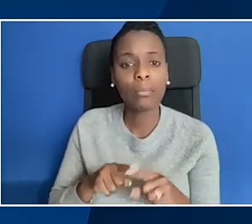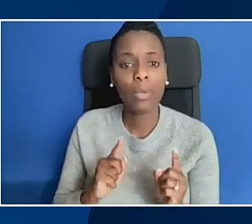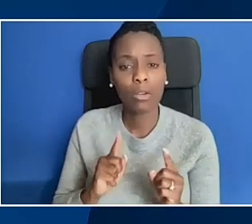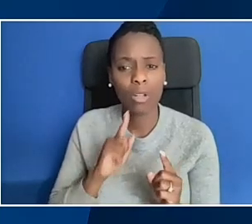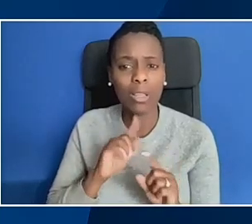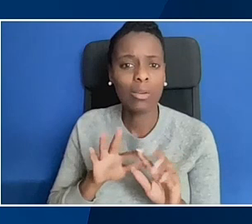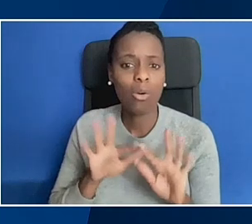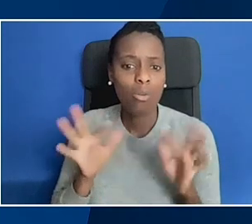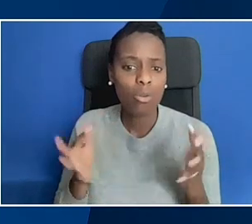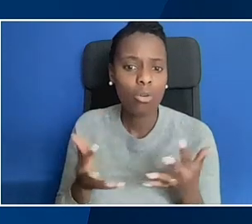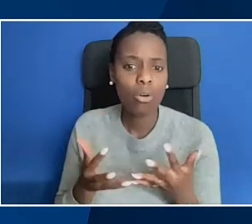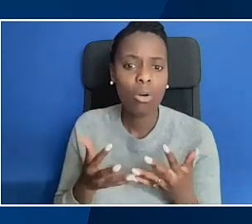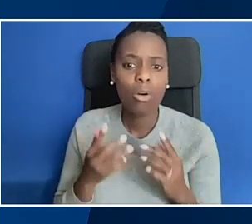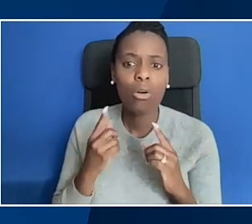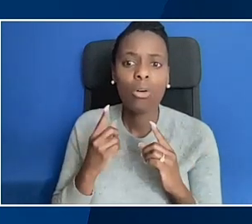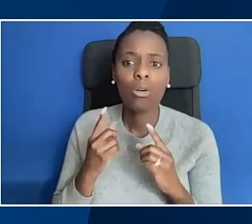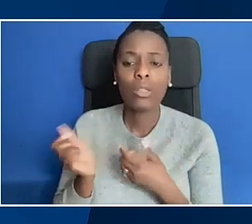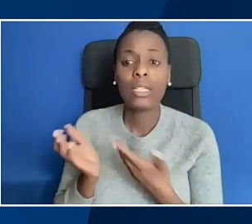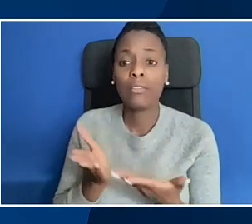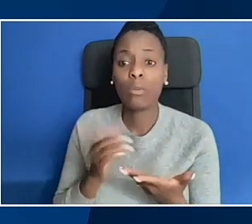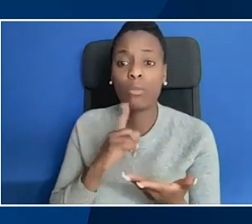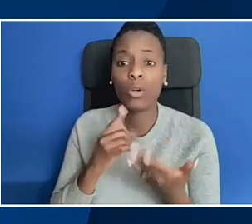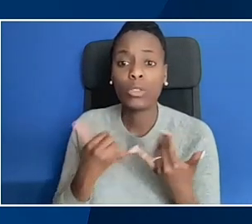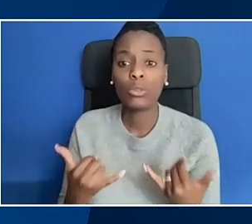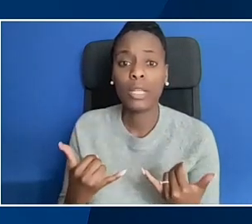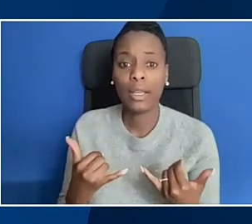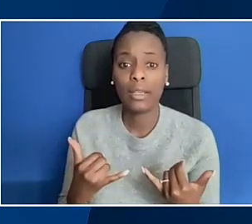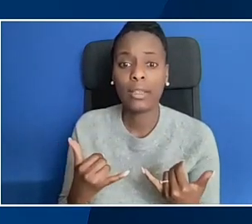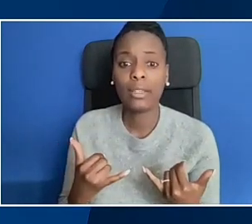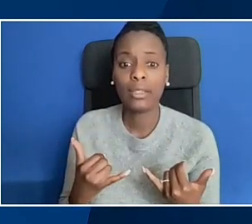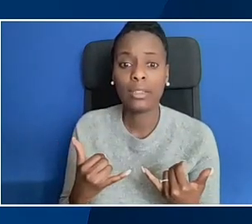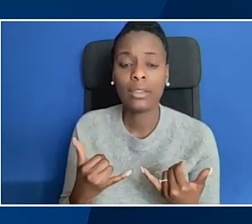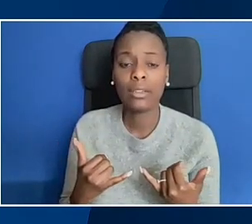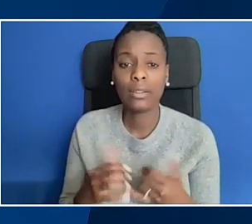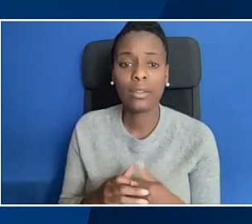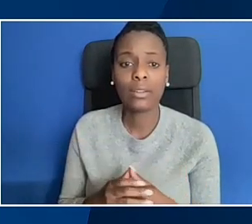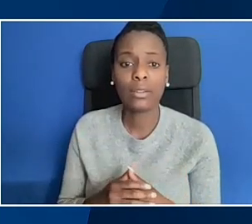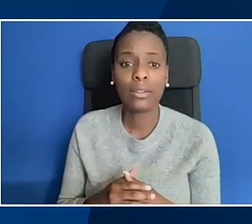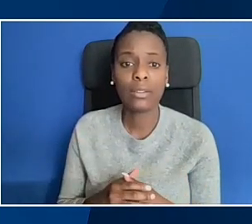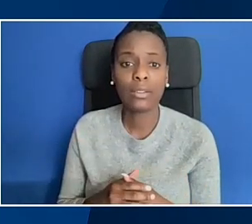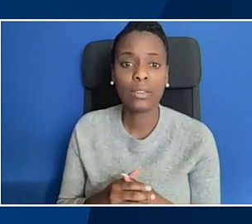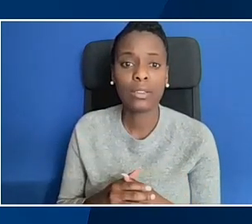today is if you're going to, what you all believe that you're going to present.